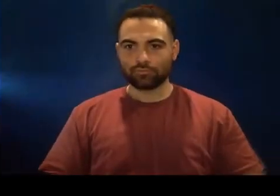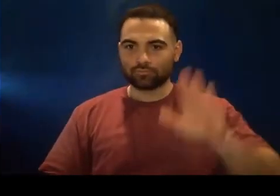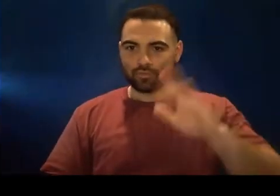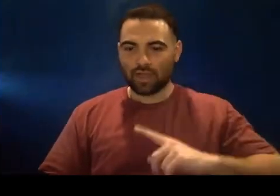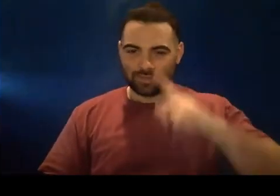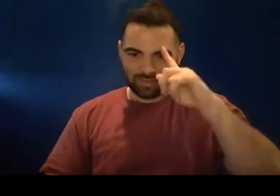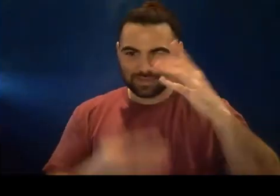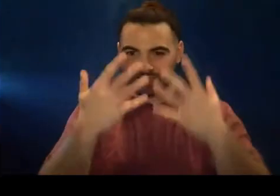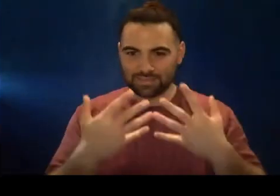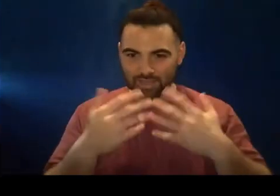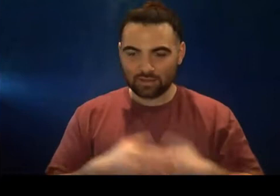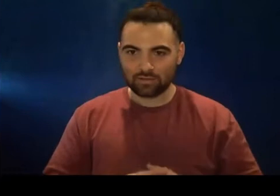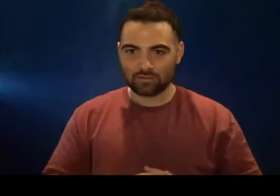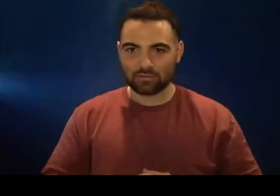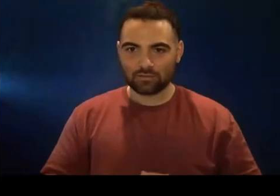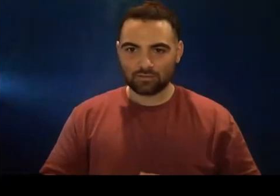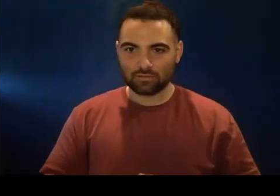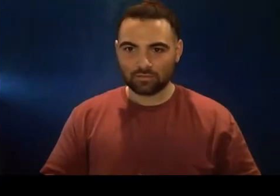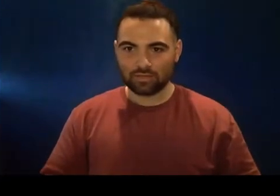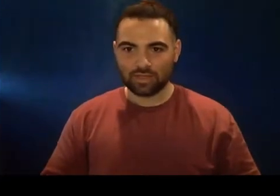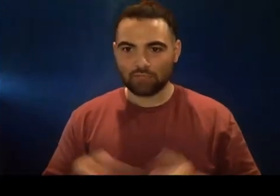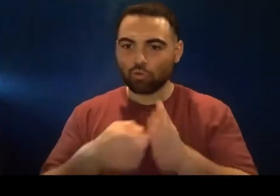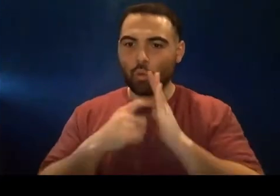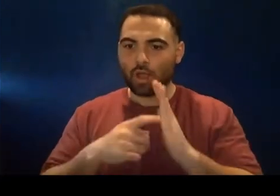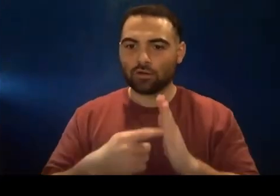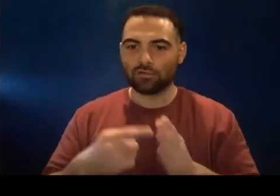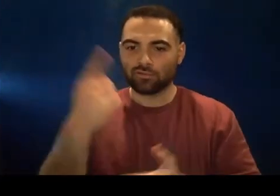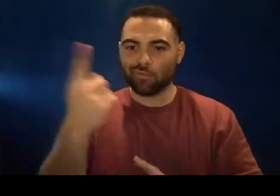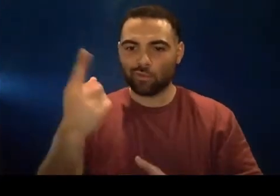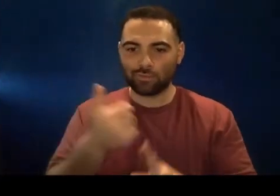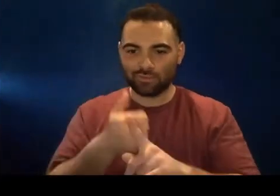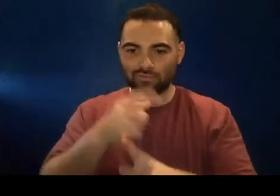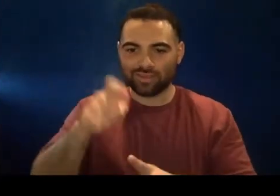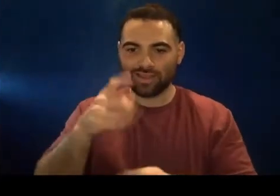that it takes the death of a person to actually draw people's attention